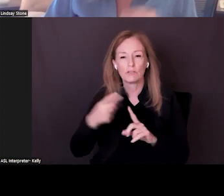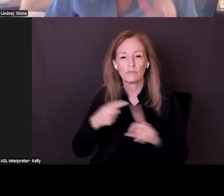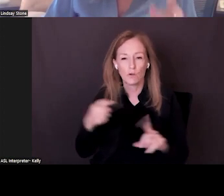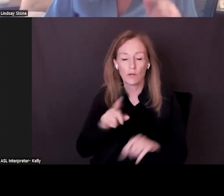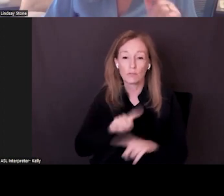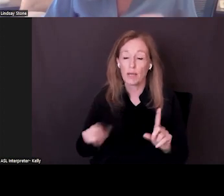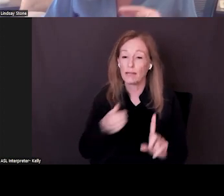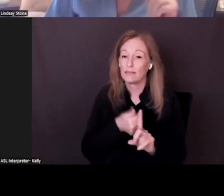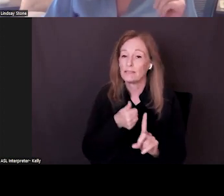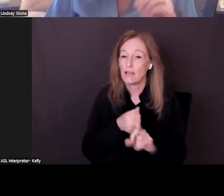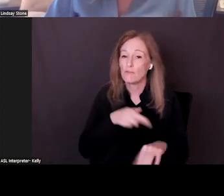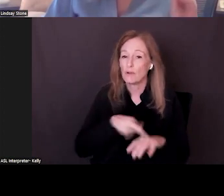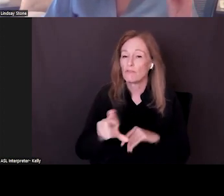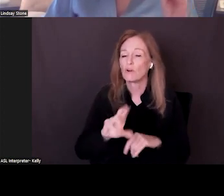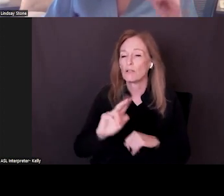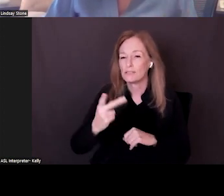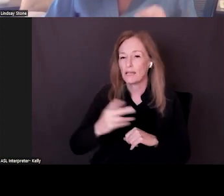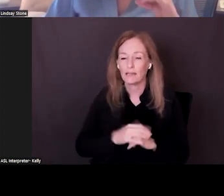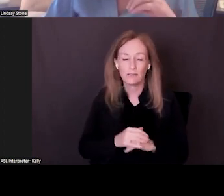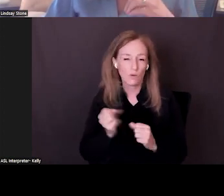WE ARE GIVING LOTS OF FAMILIES THAT ARE SELF REFERRING AND